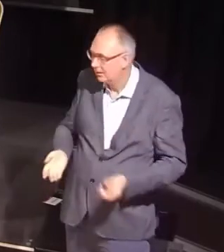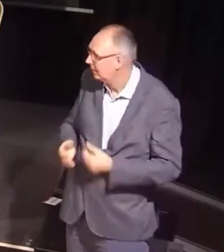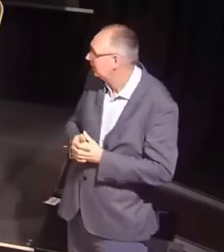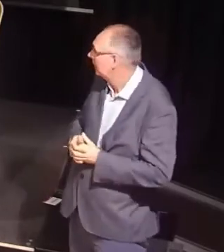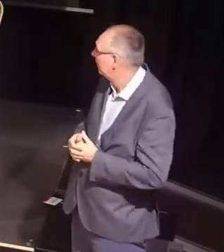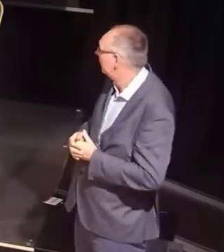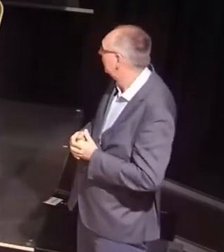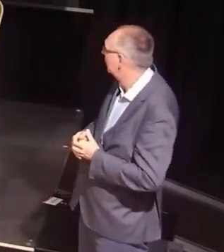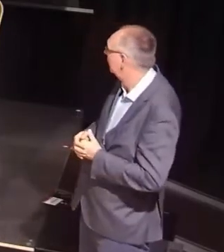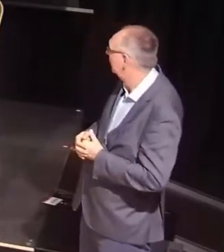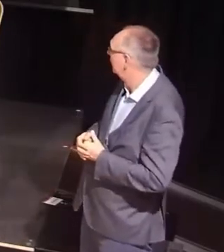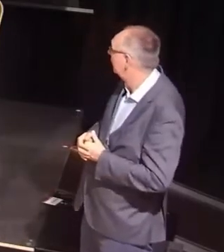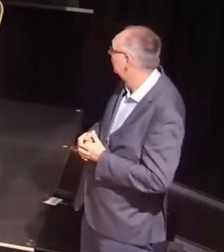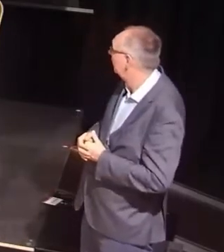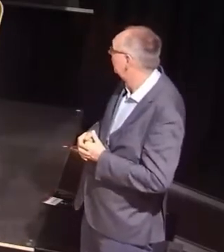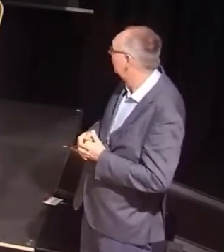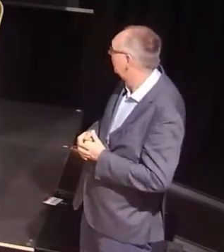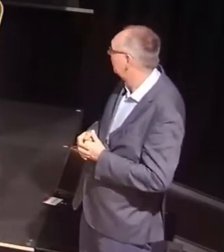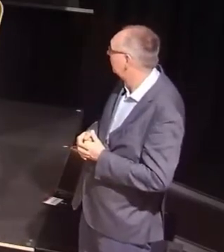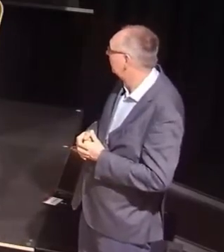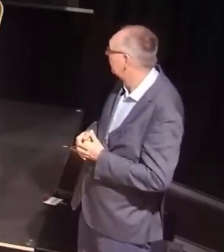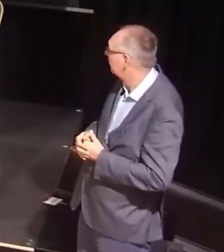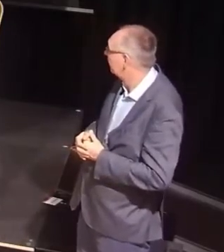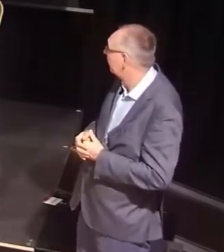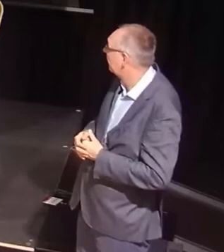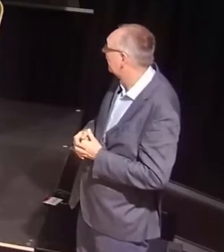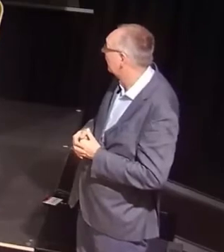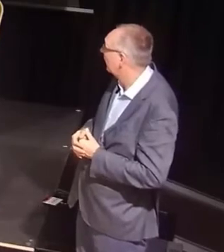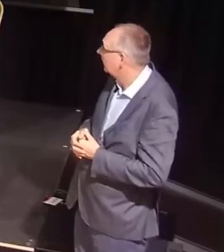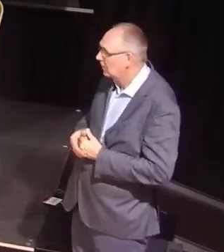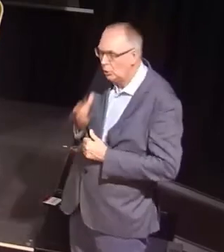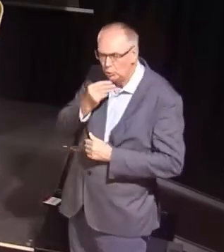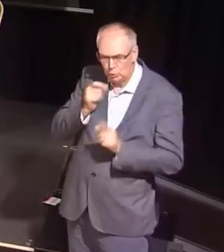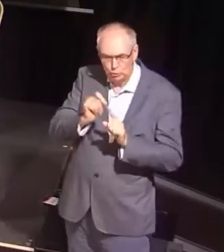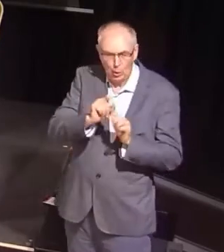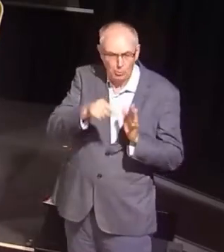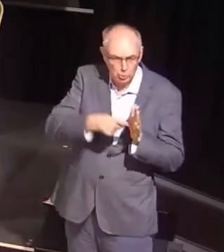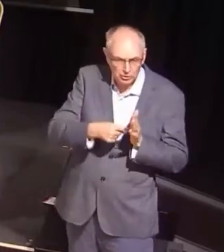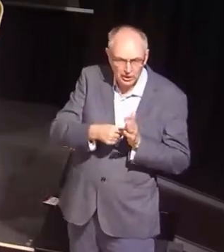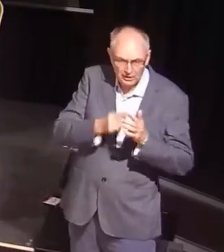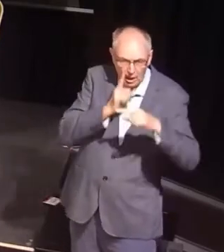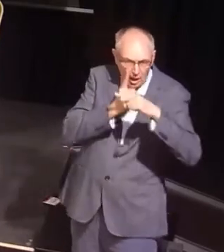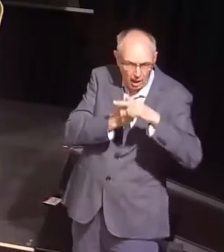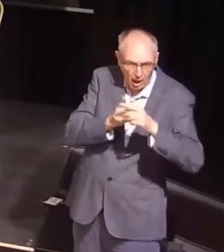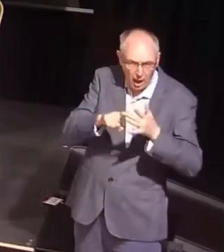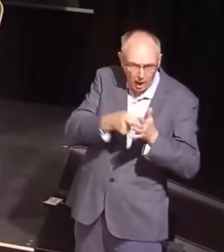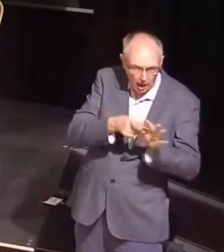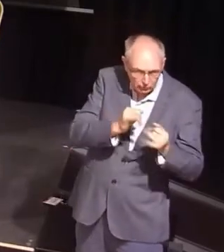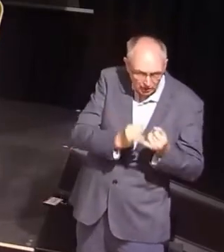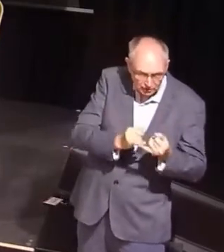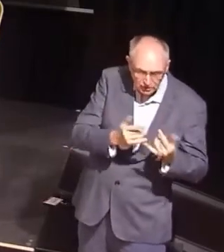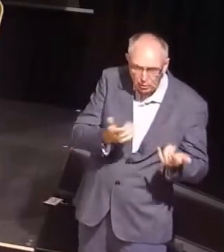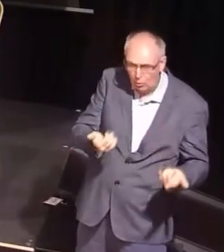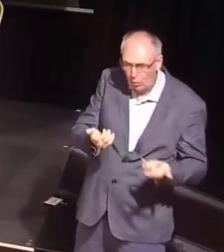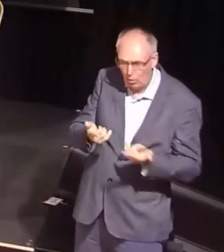So, we're using a programme like Project Iris, or Alt Controller, we create areas of interaction on the screen.